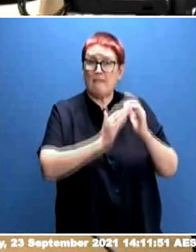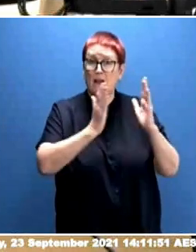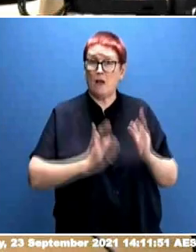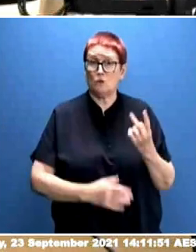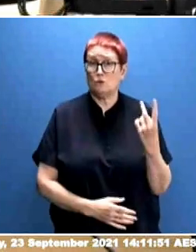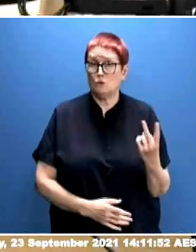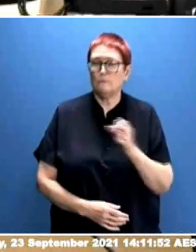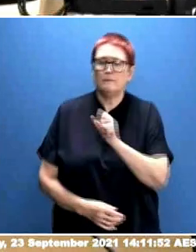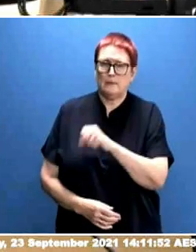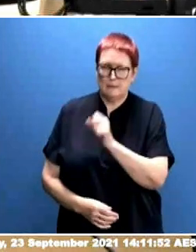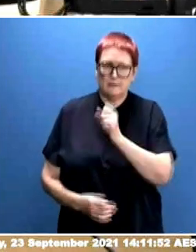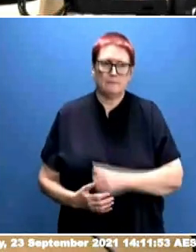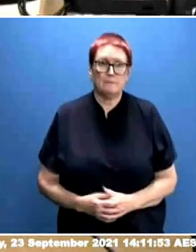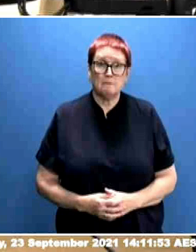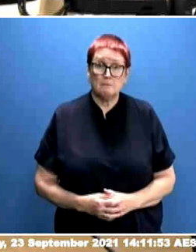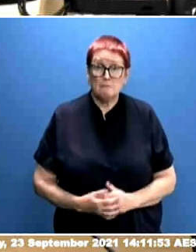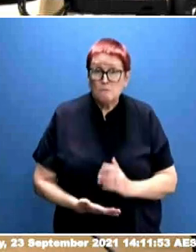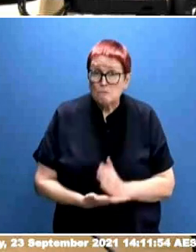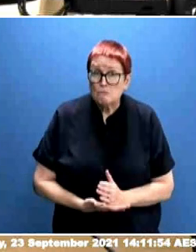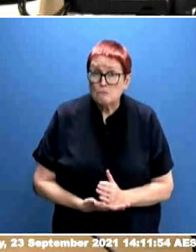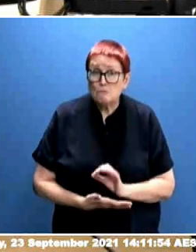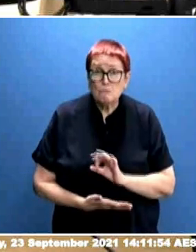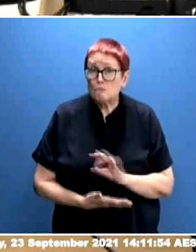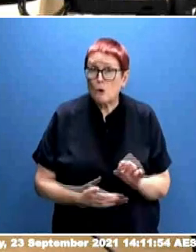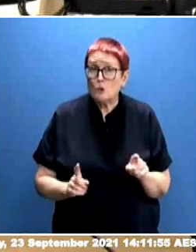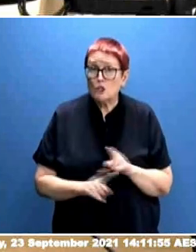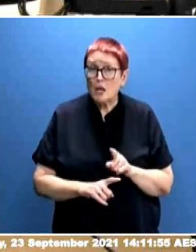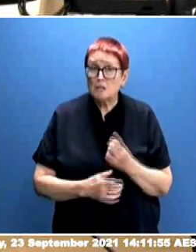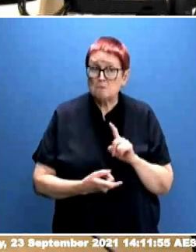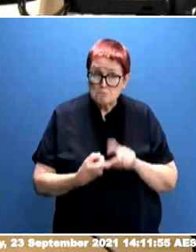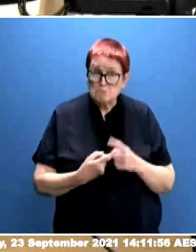Yes. That's still the case, there's not been any change in the numbers?